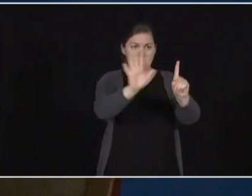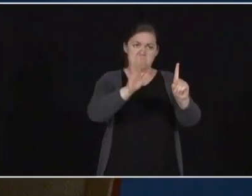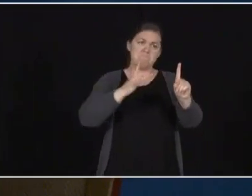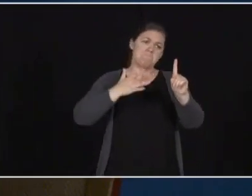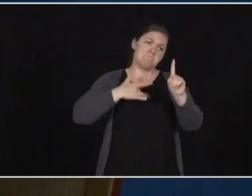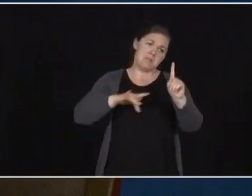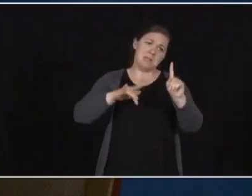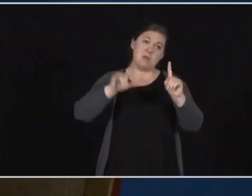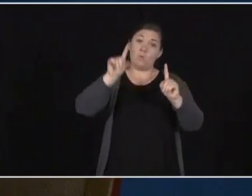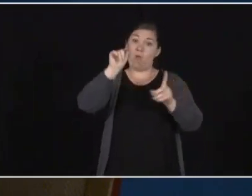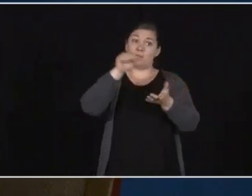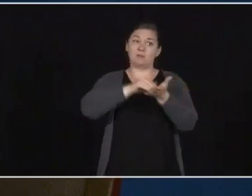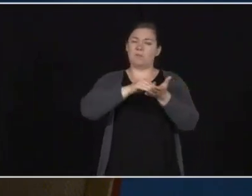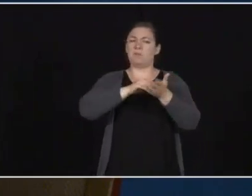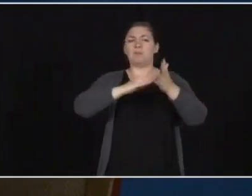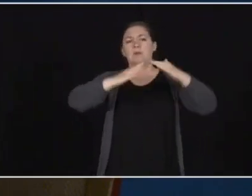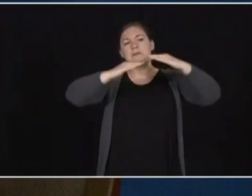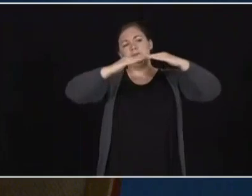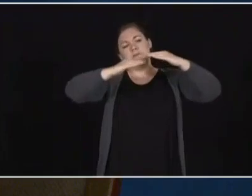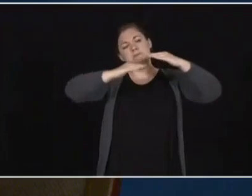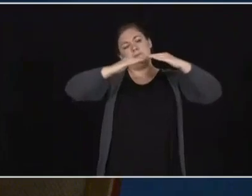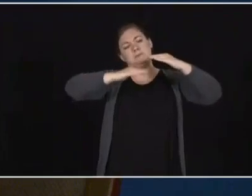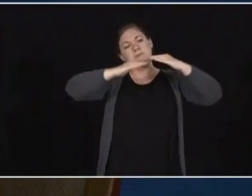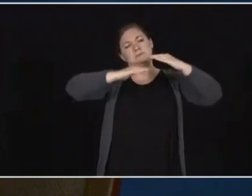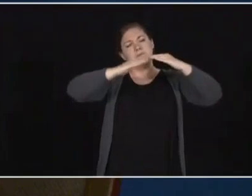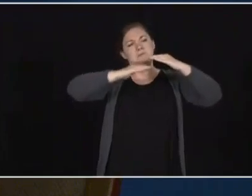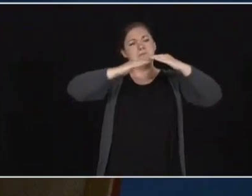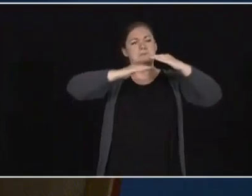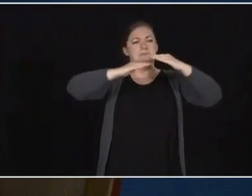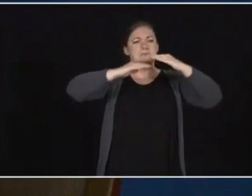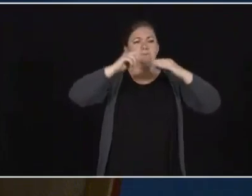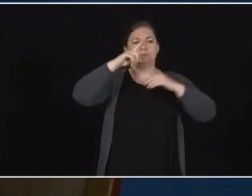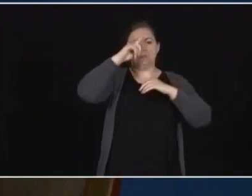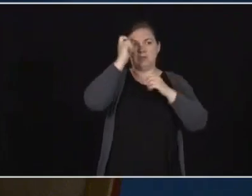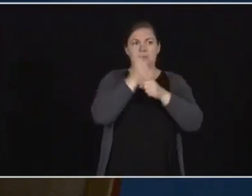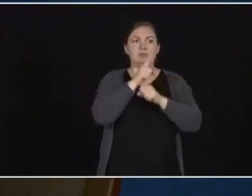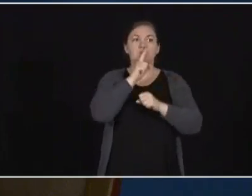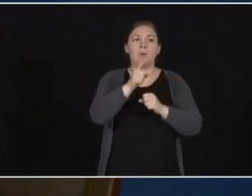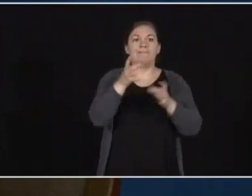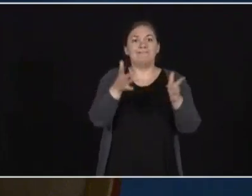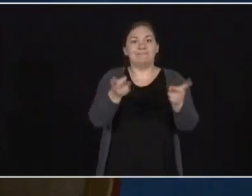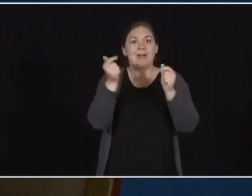and were targeting some lower a little then that is it brings us onto her network and we want to